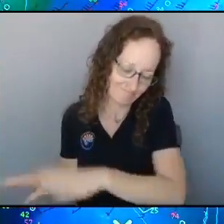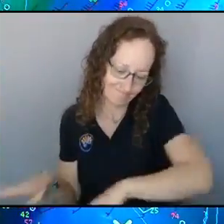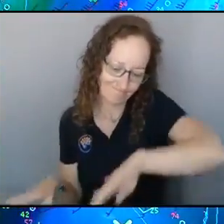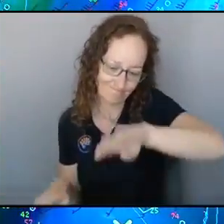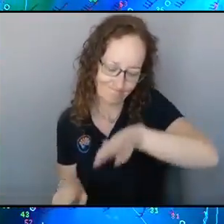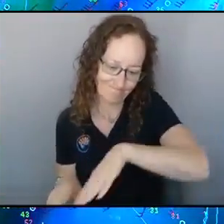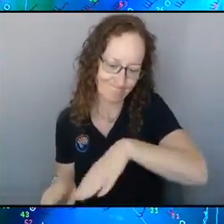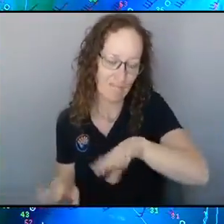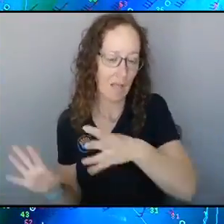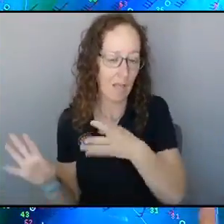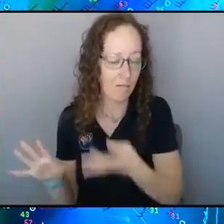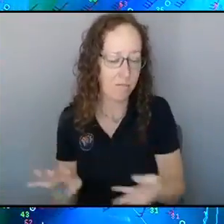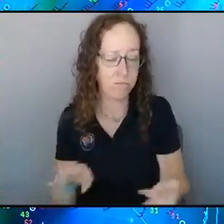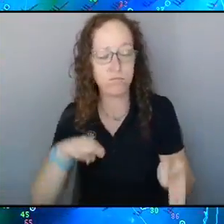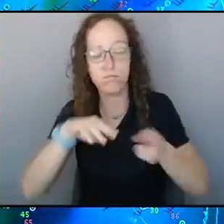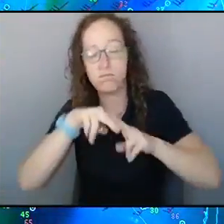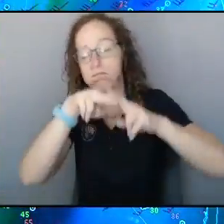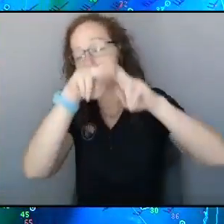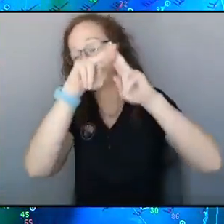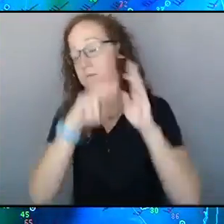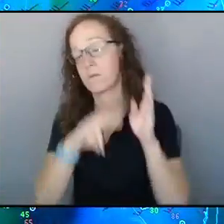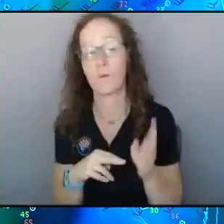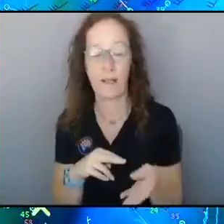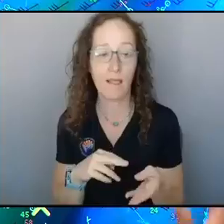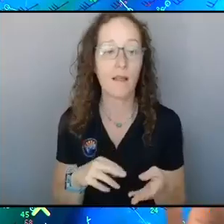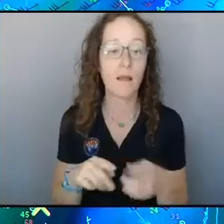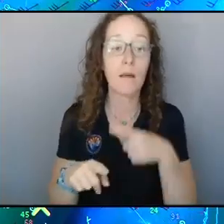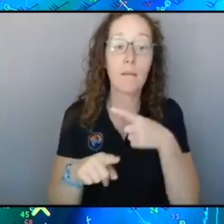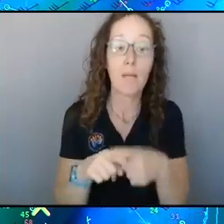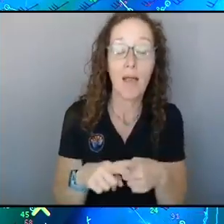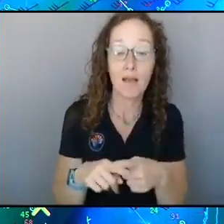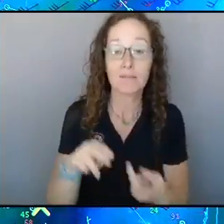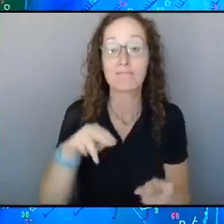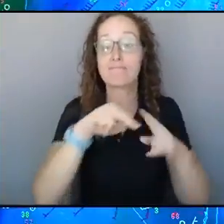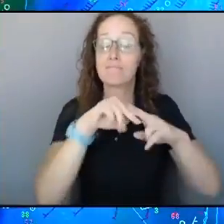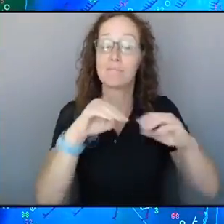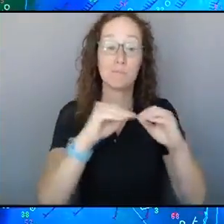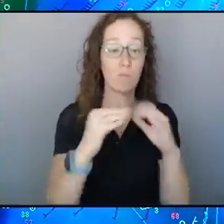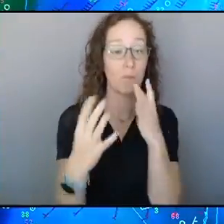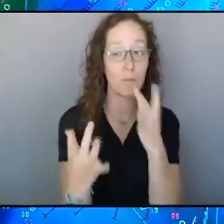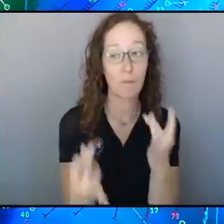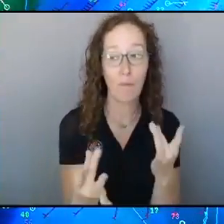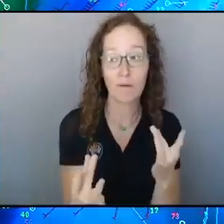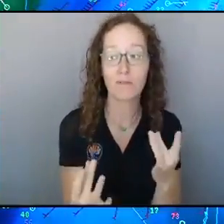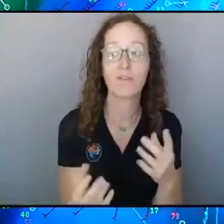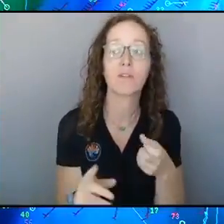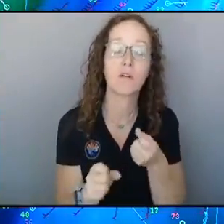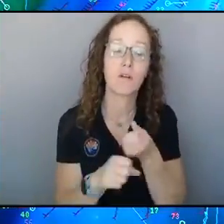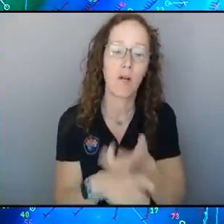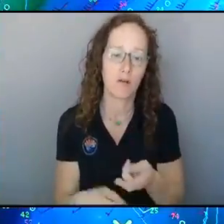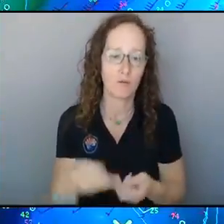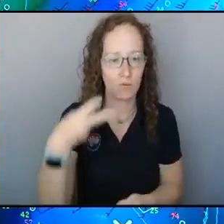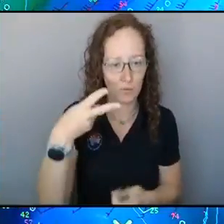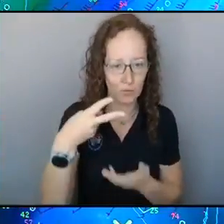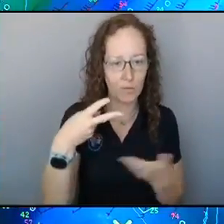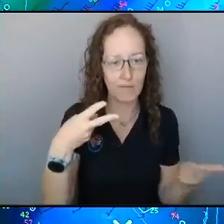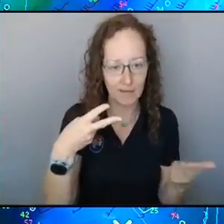and this influx of moisture we're getting two very important things for something that we need today. We have